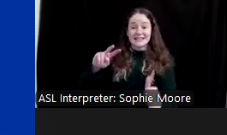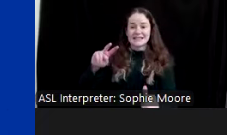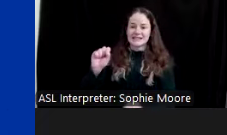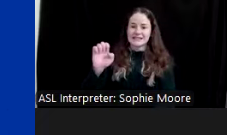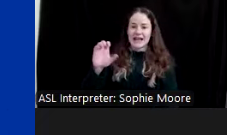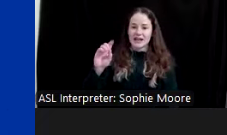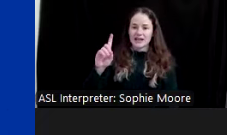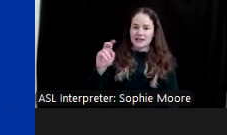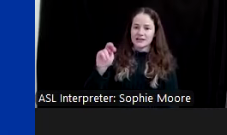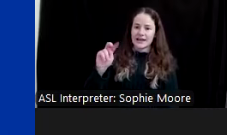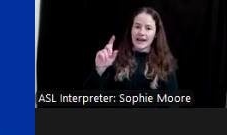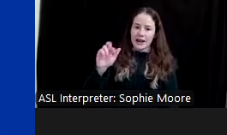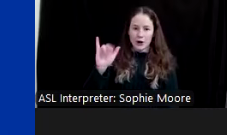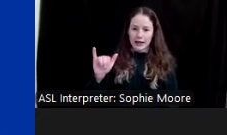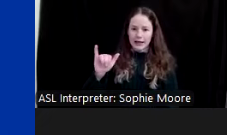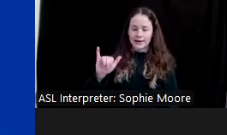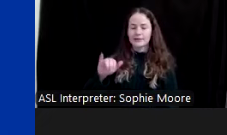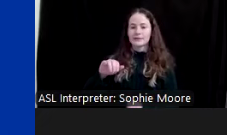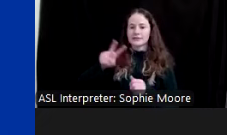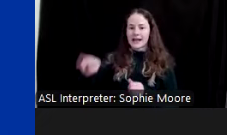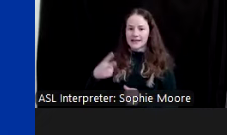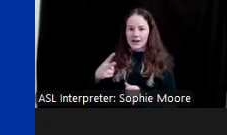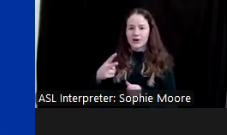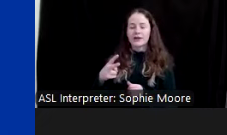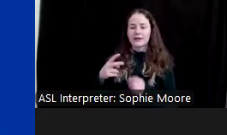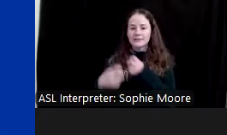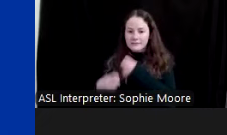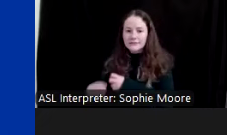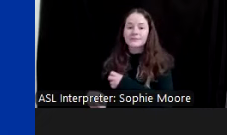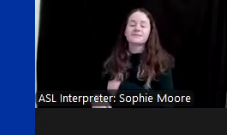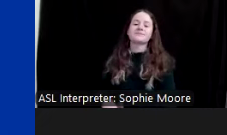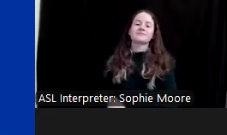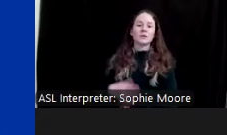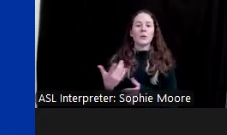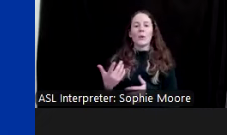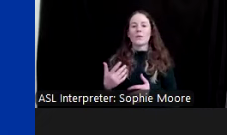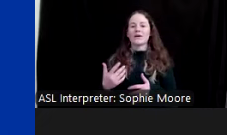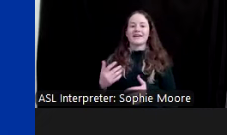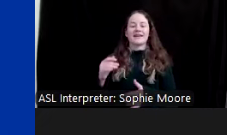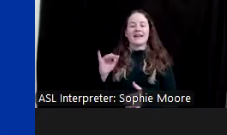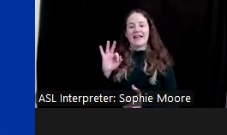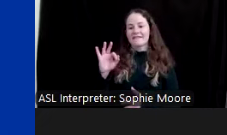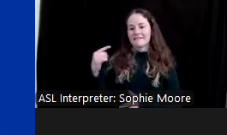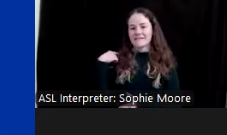have to make sure their skin is safe. We're probably doing weird transfers to get down to a to a different type of